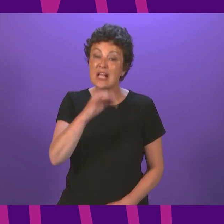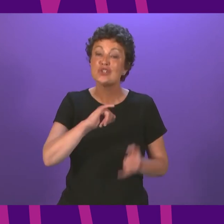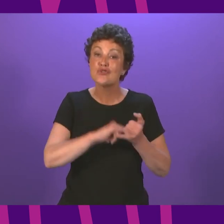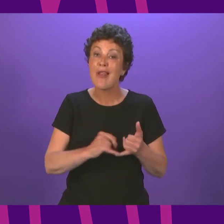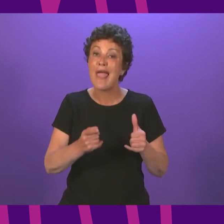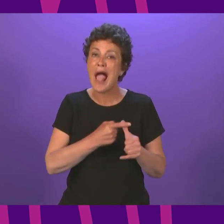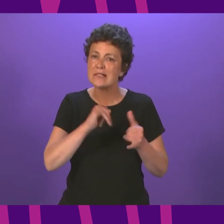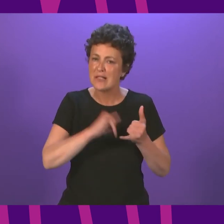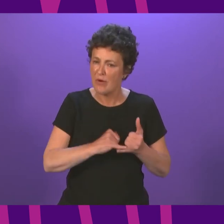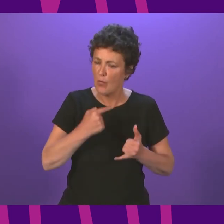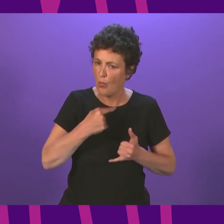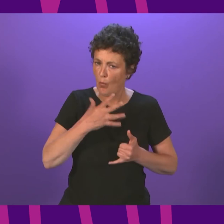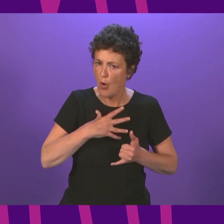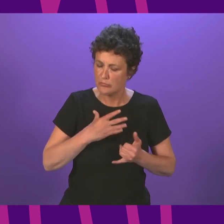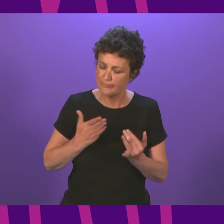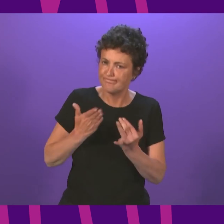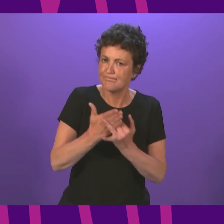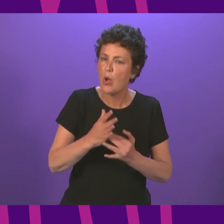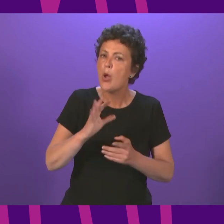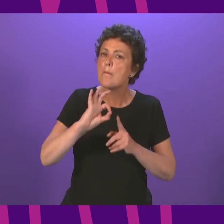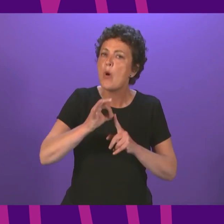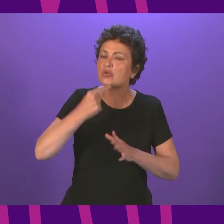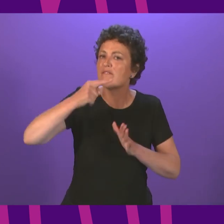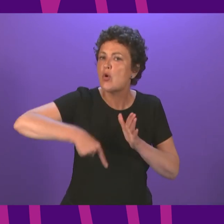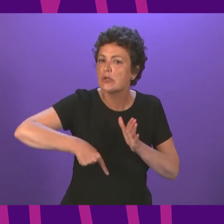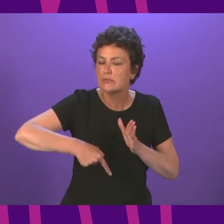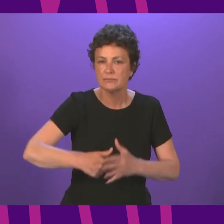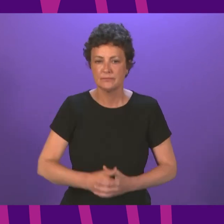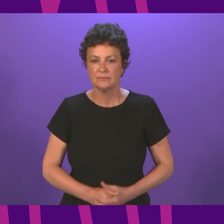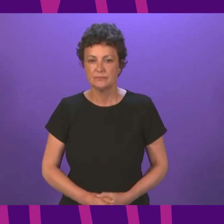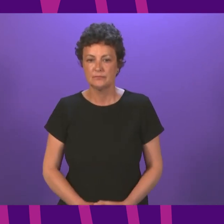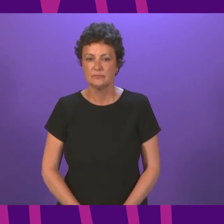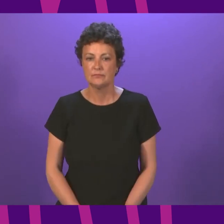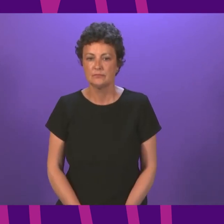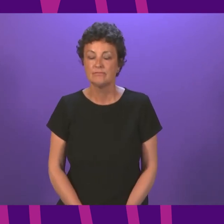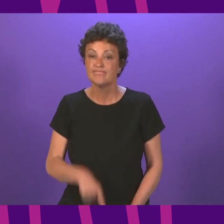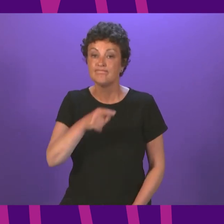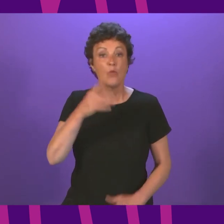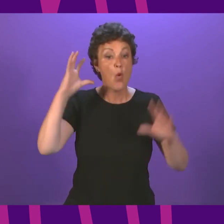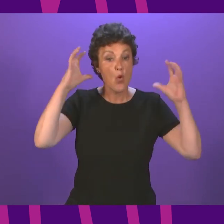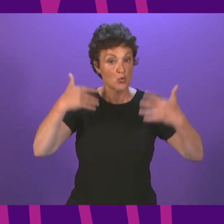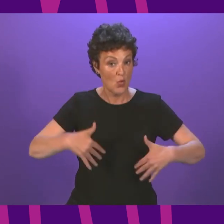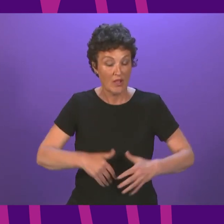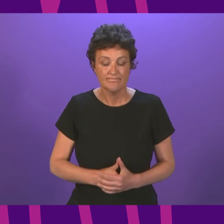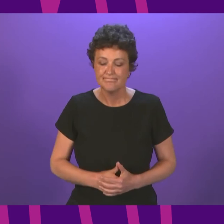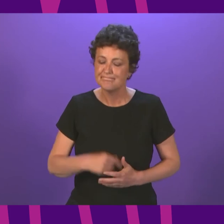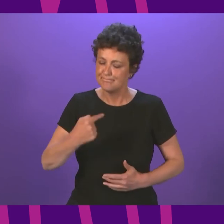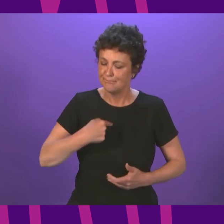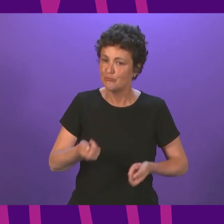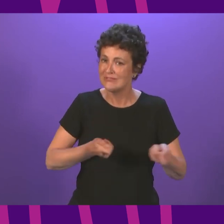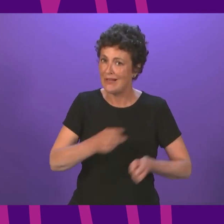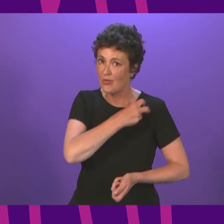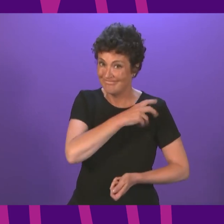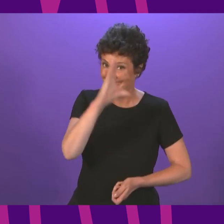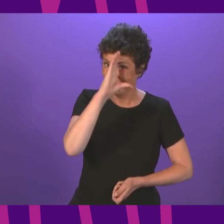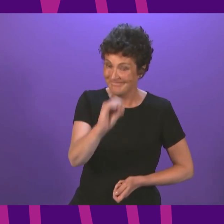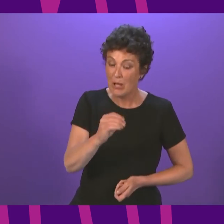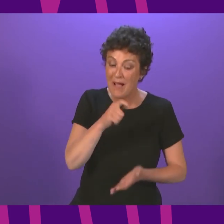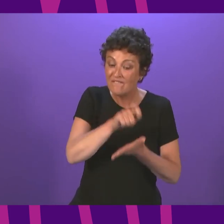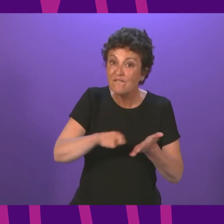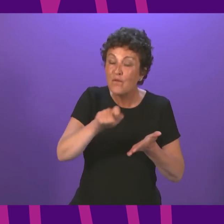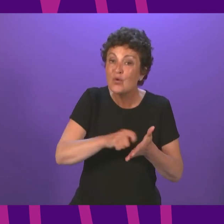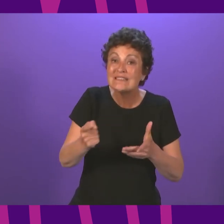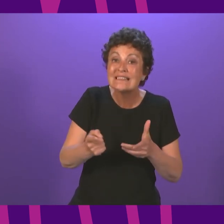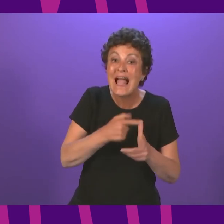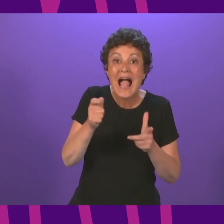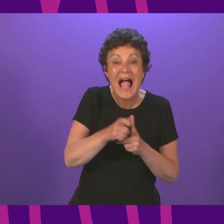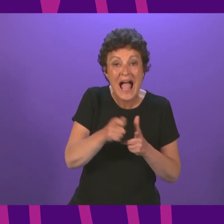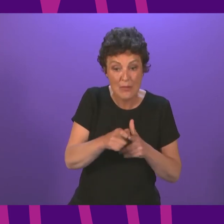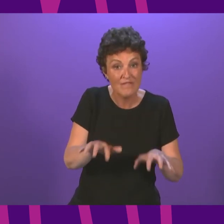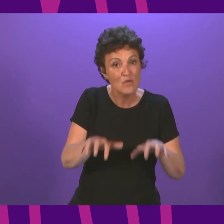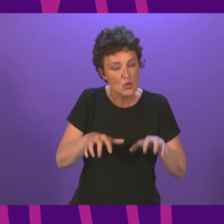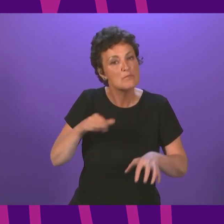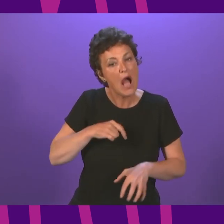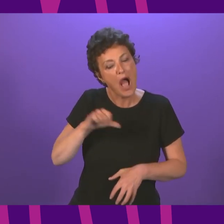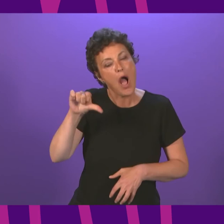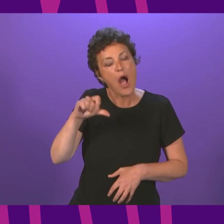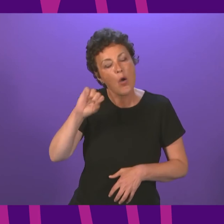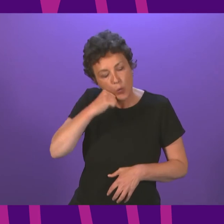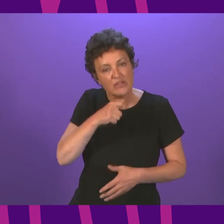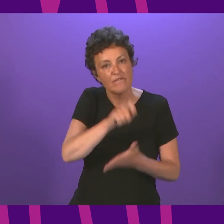for debate at stage 3 and I invite members to agree to pass the bill.